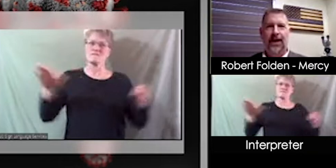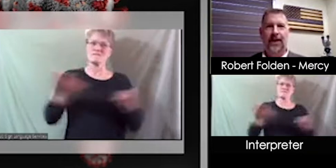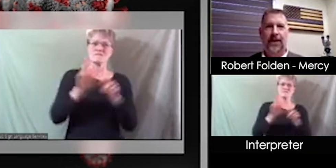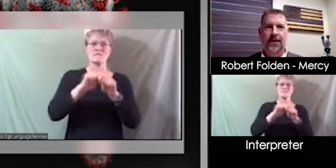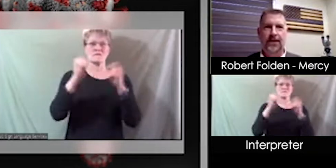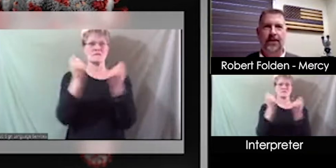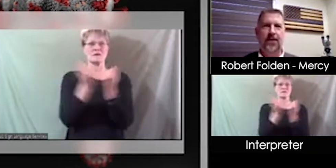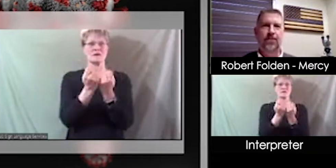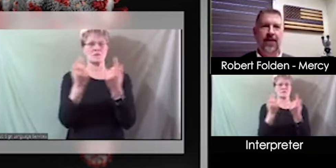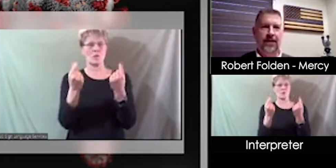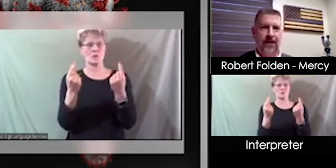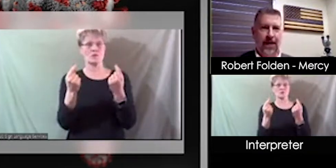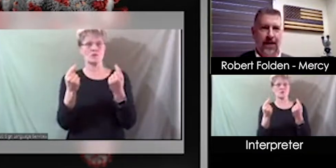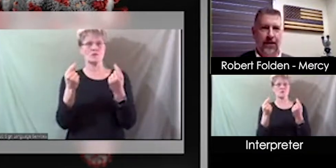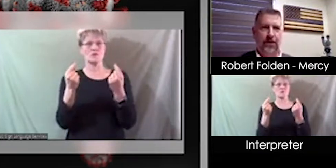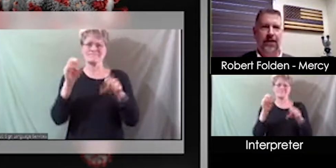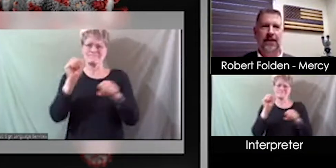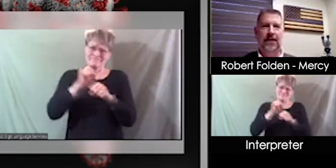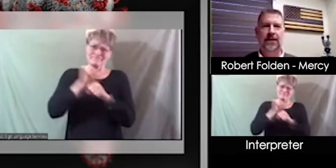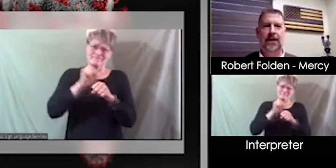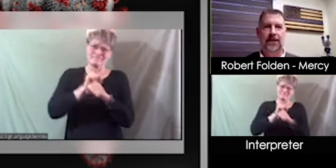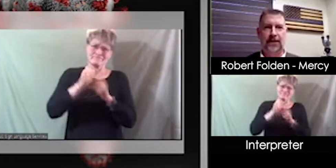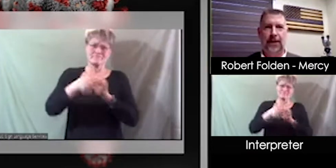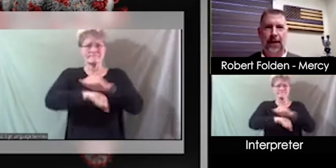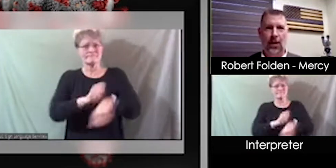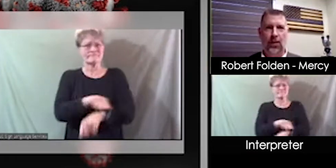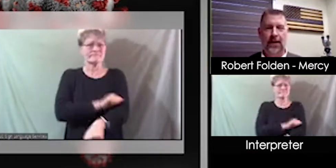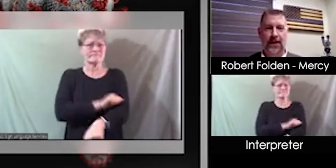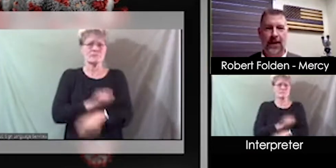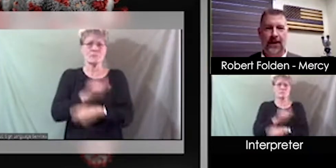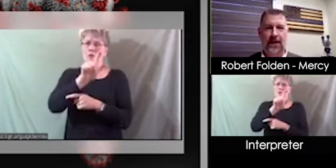that is investigating those leads and seeing how we can get